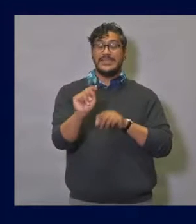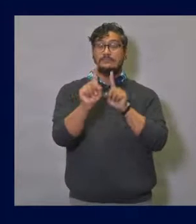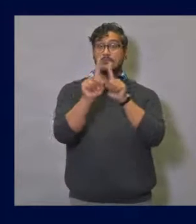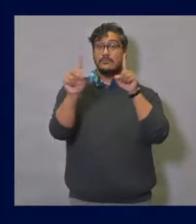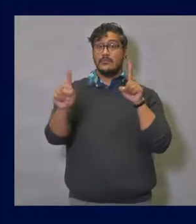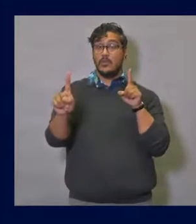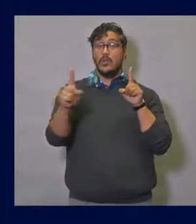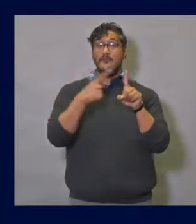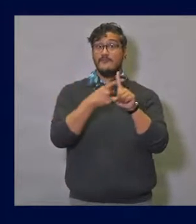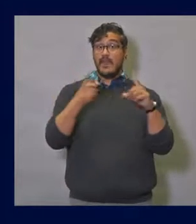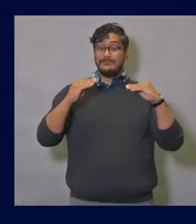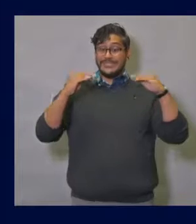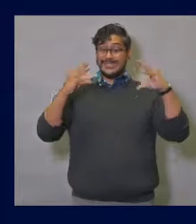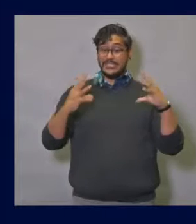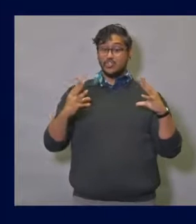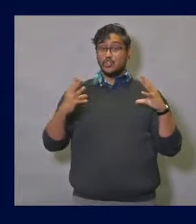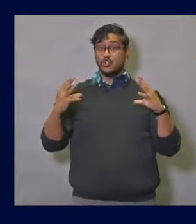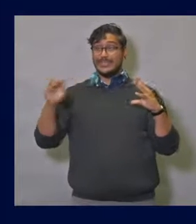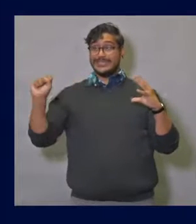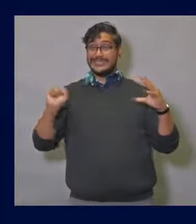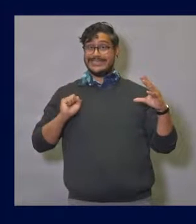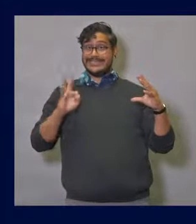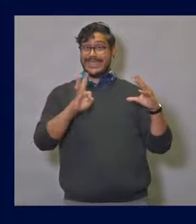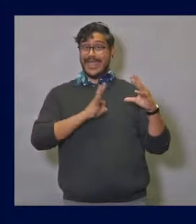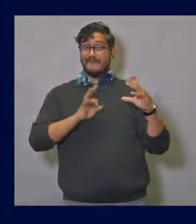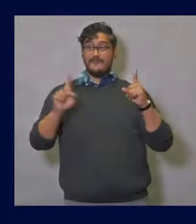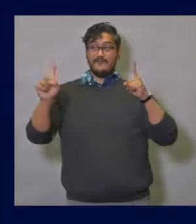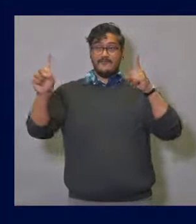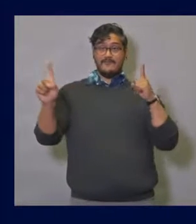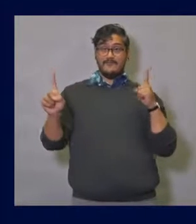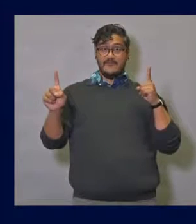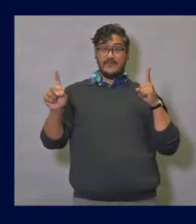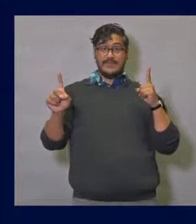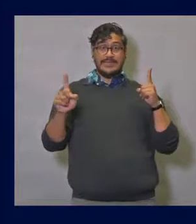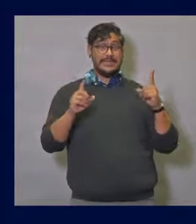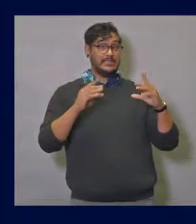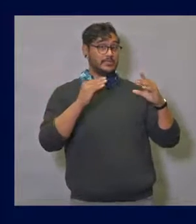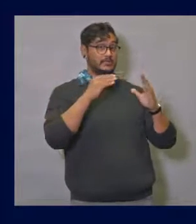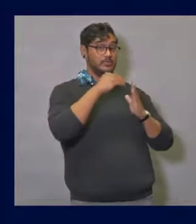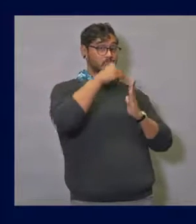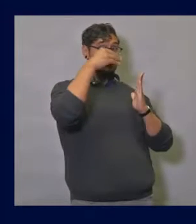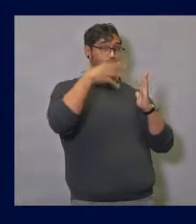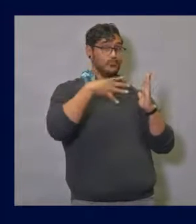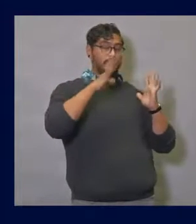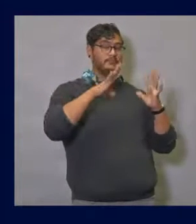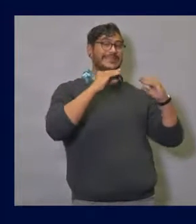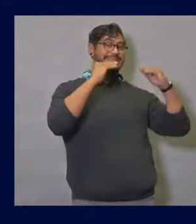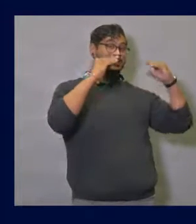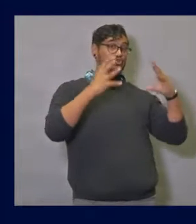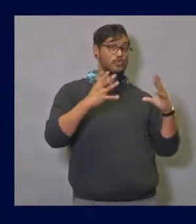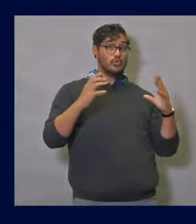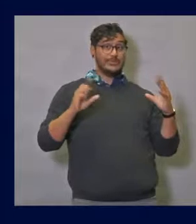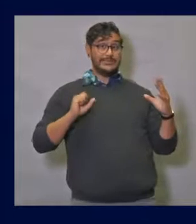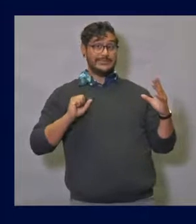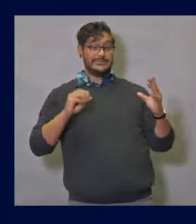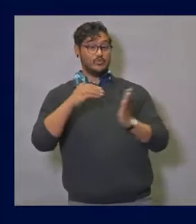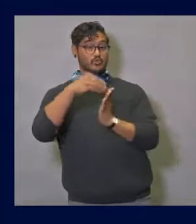REQUIREMENT OF A MINIMAL OF SIX FEET OF DISTANCE BETWEEN